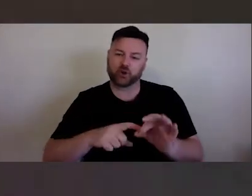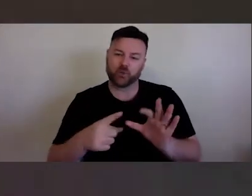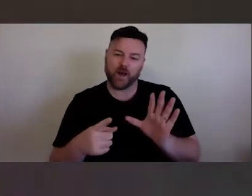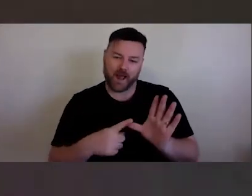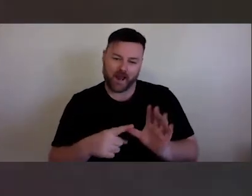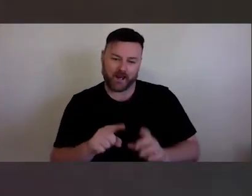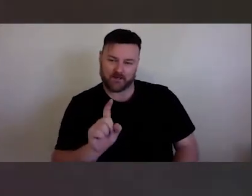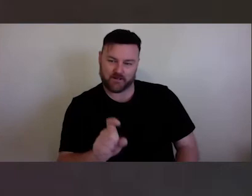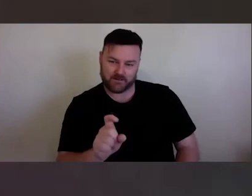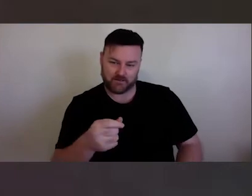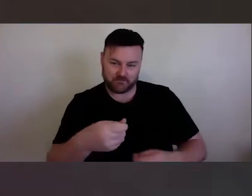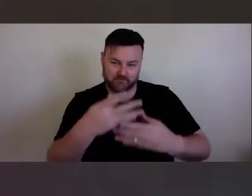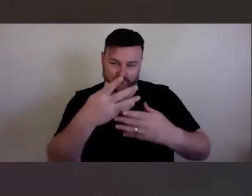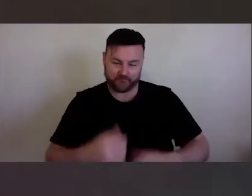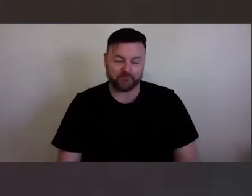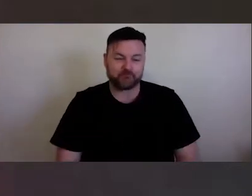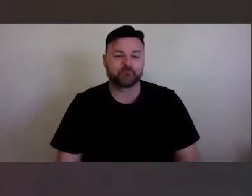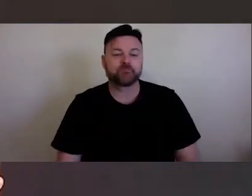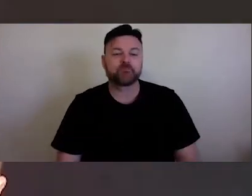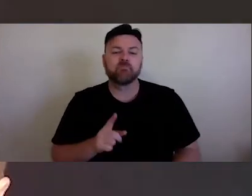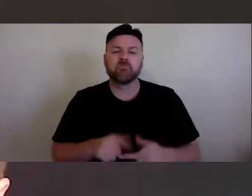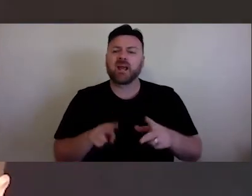need any support, please just raise your digital hand and the amazing